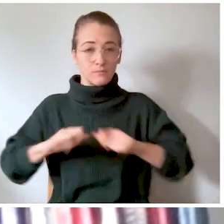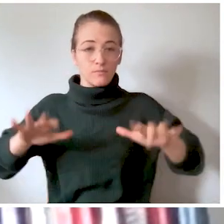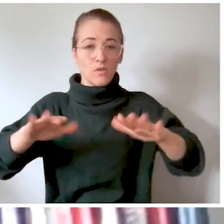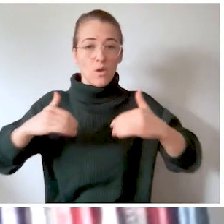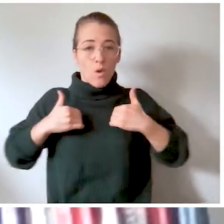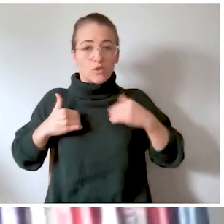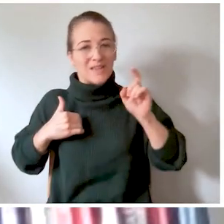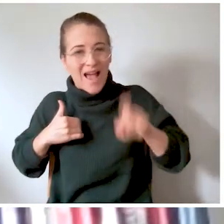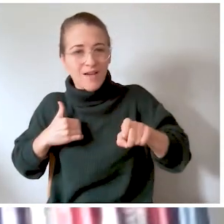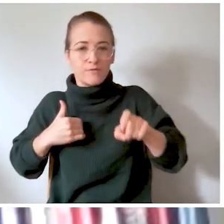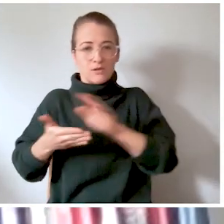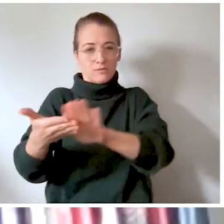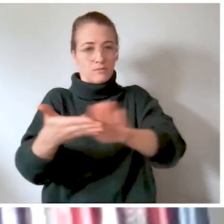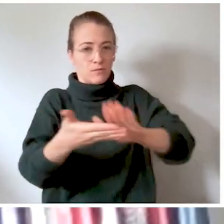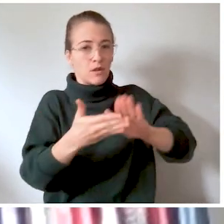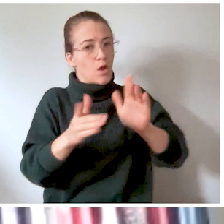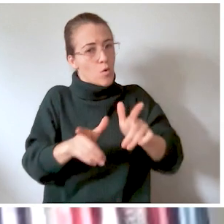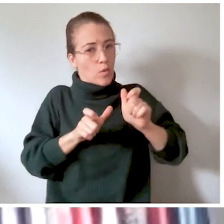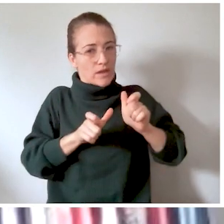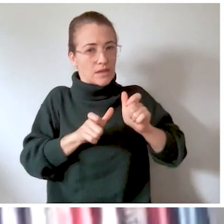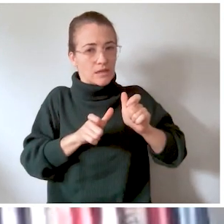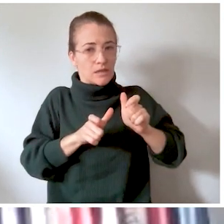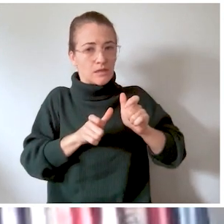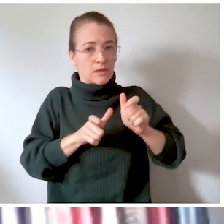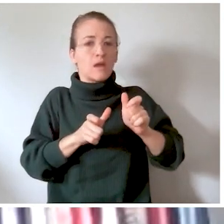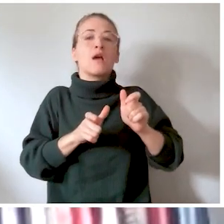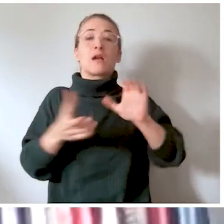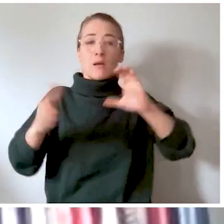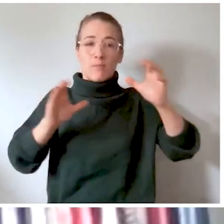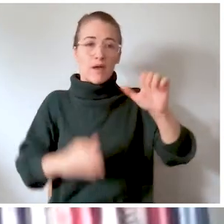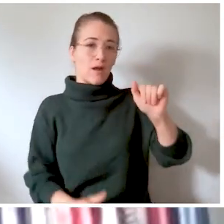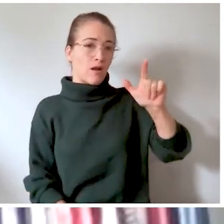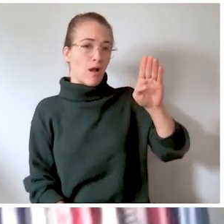need to remove the snow and the ice relatively quickly. Then you have other cities like Albany, for example,